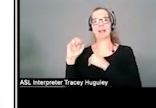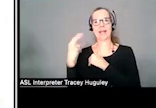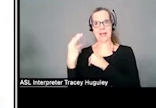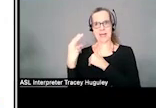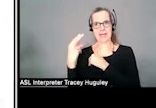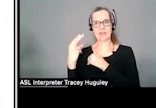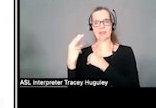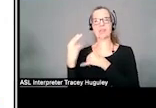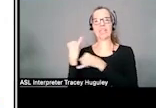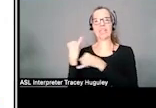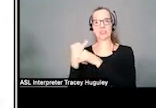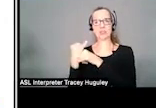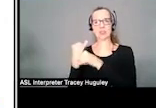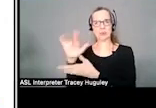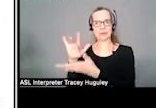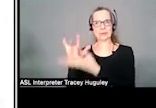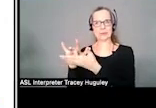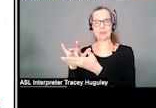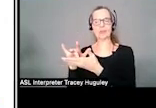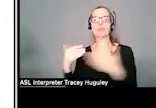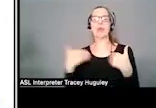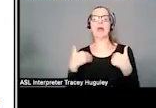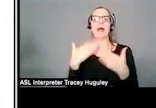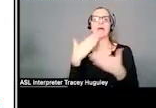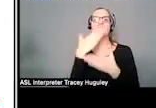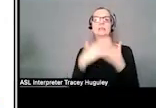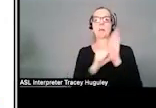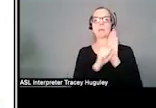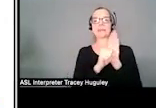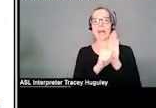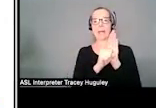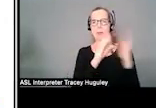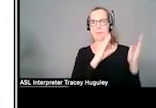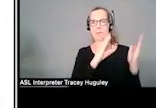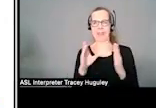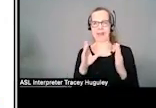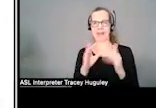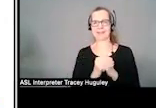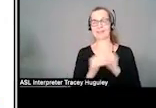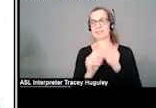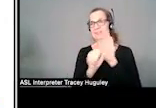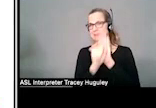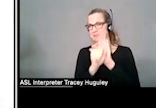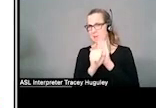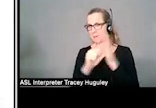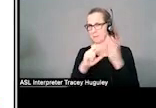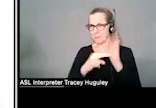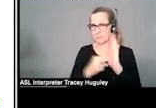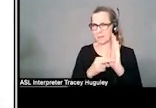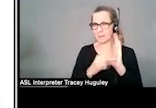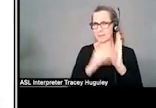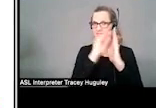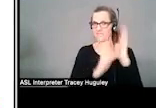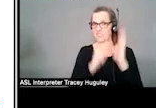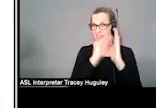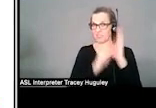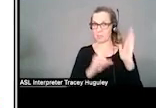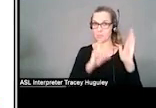we have made available some sample DMS plans, and by sample, I mean filled-out examples that provide,